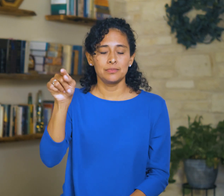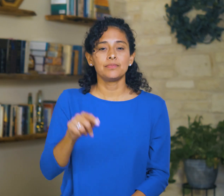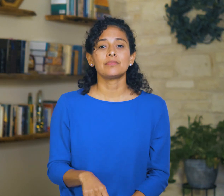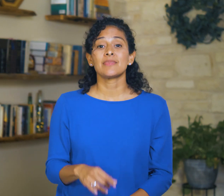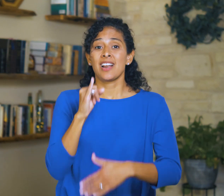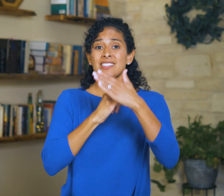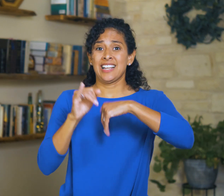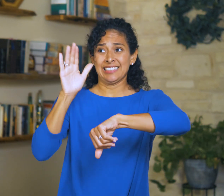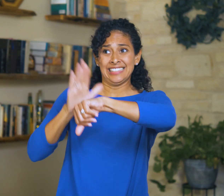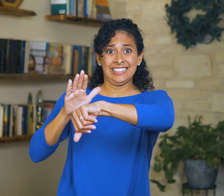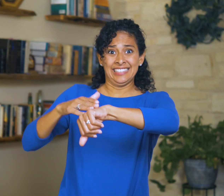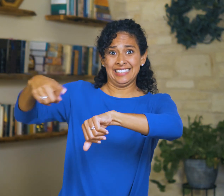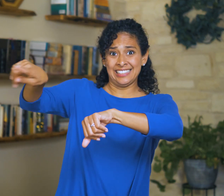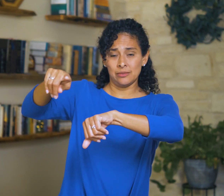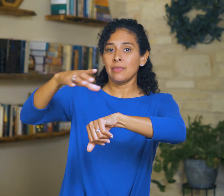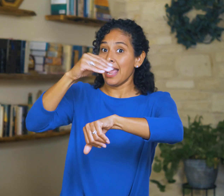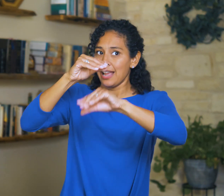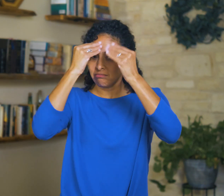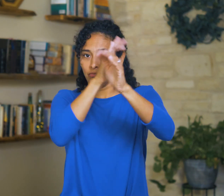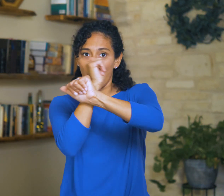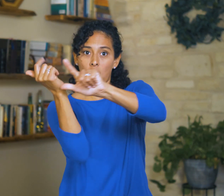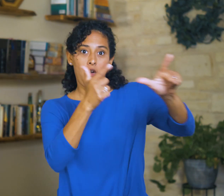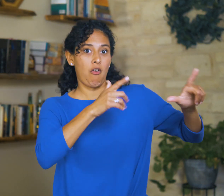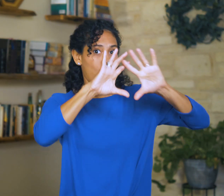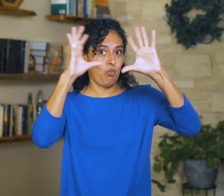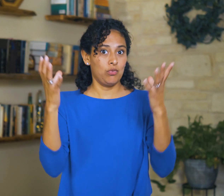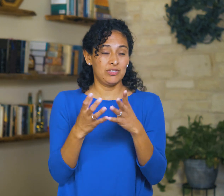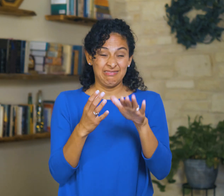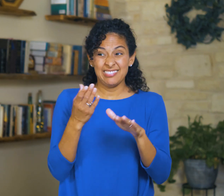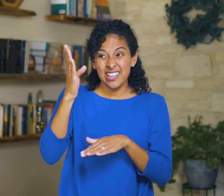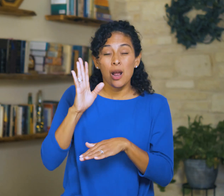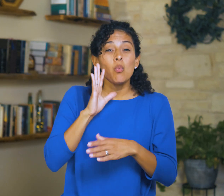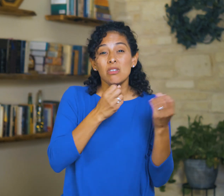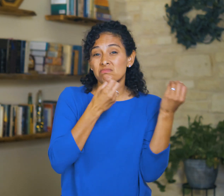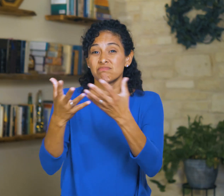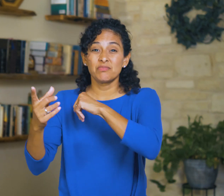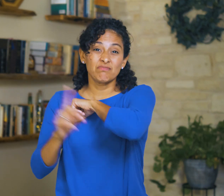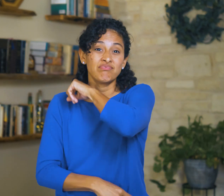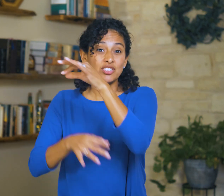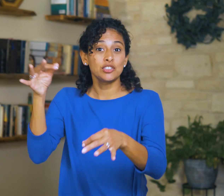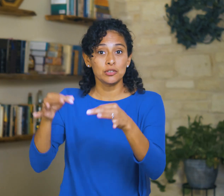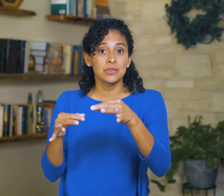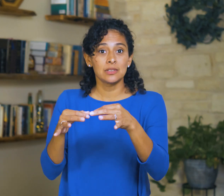Isaiah warns them and the world that God is about to bring judgment,